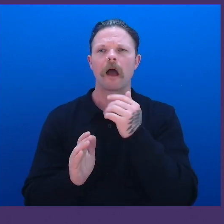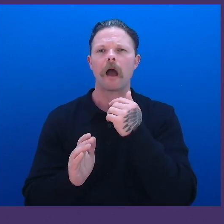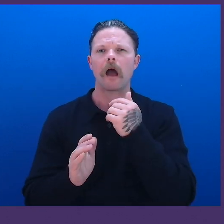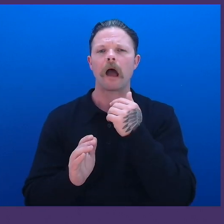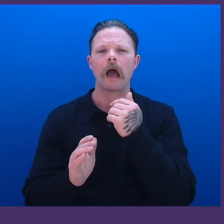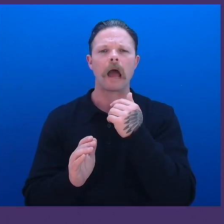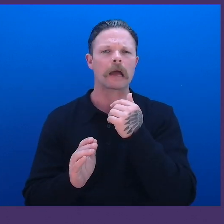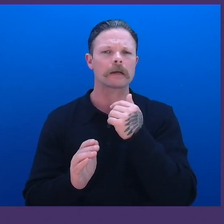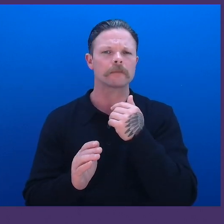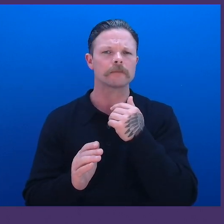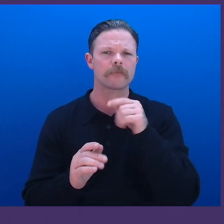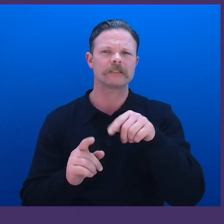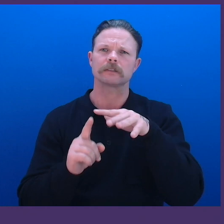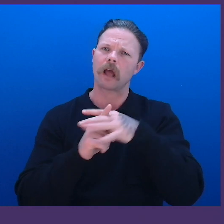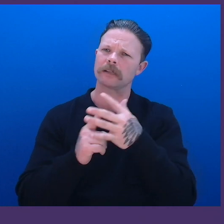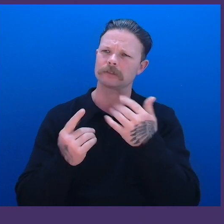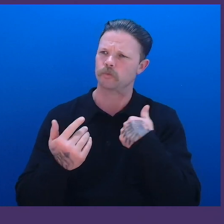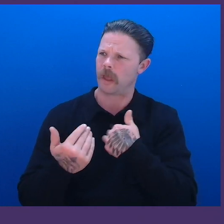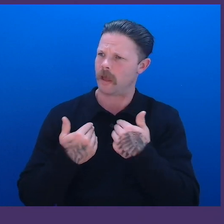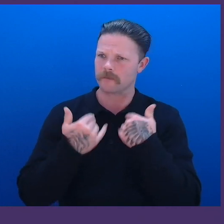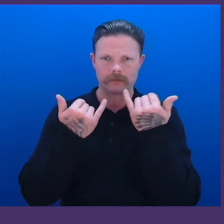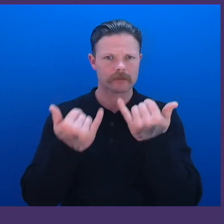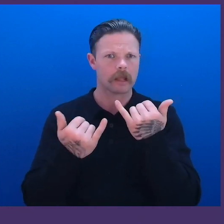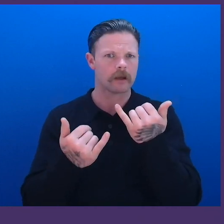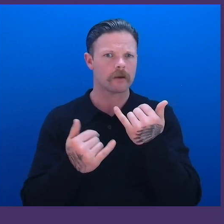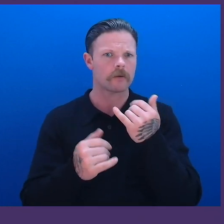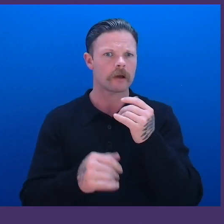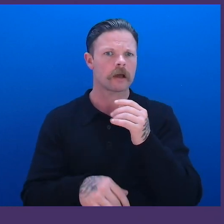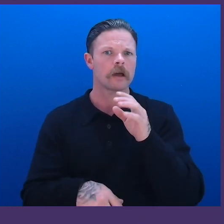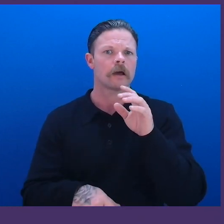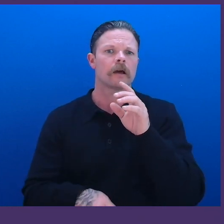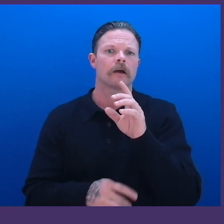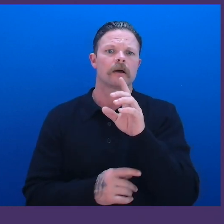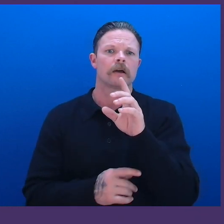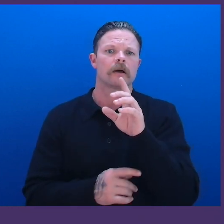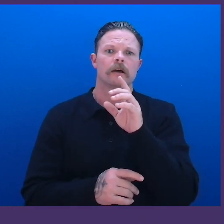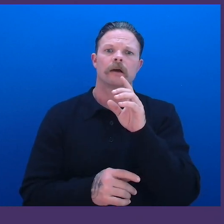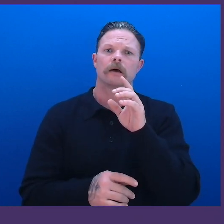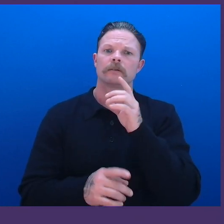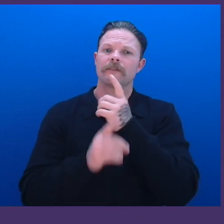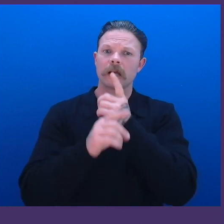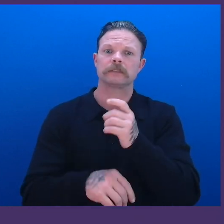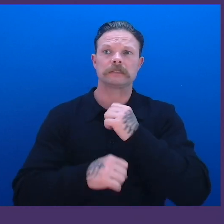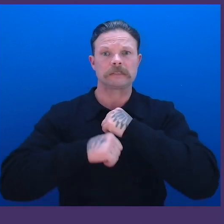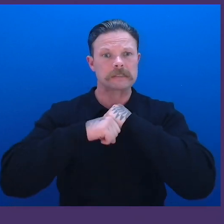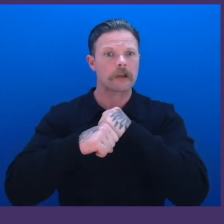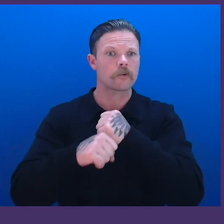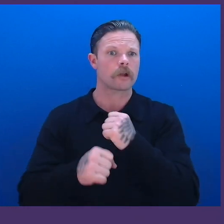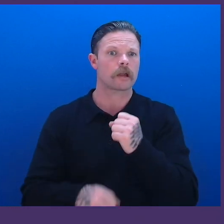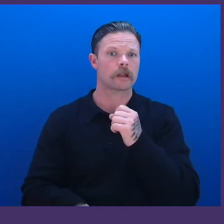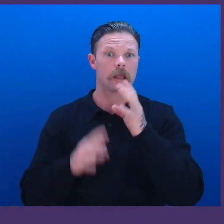that we have now, defense, security, innovation, competitiveness, it's really high on the agenda and we need